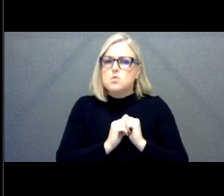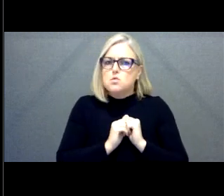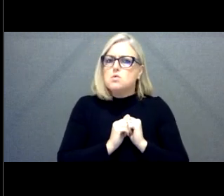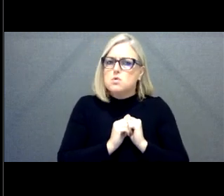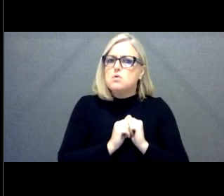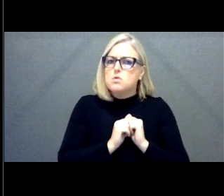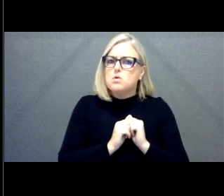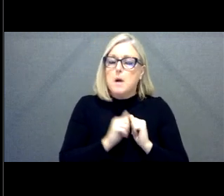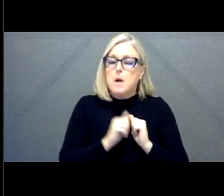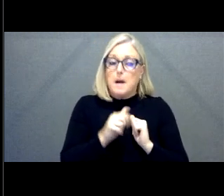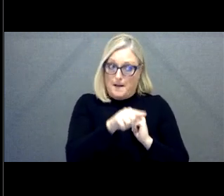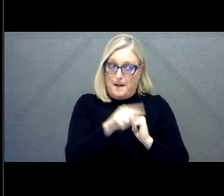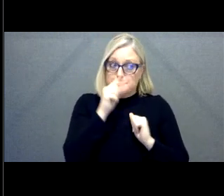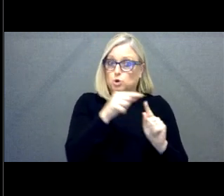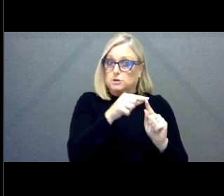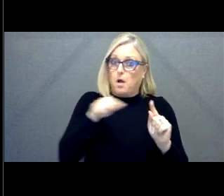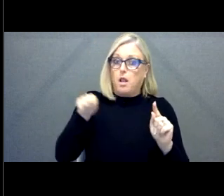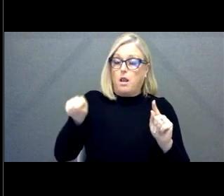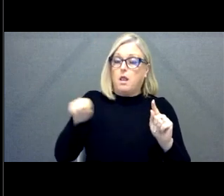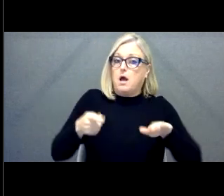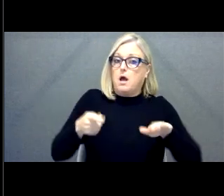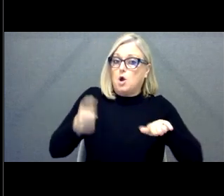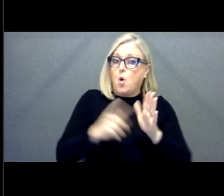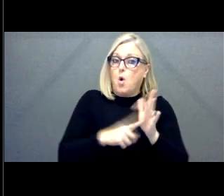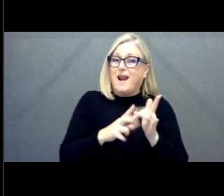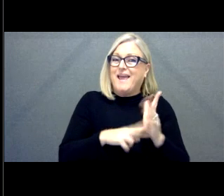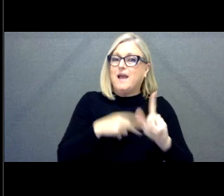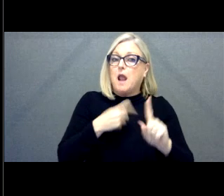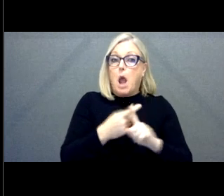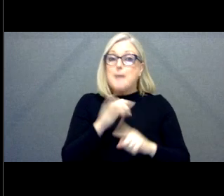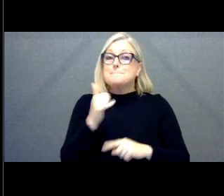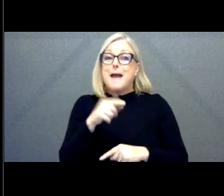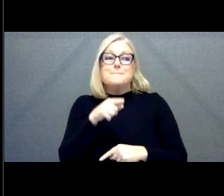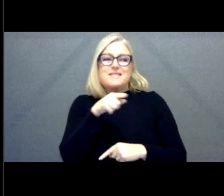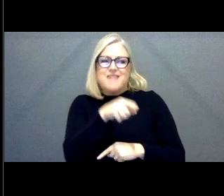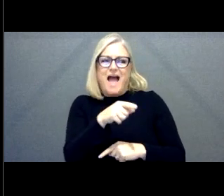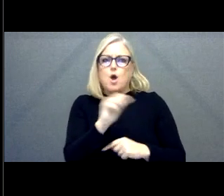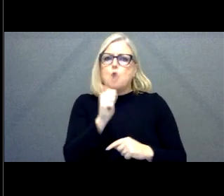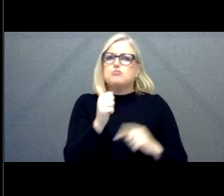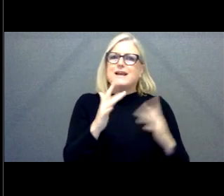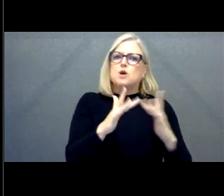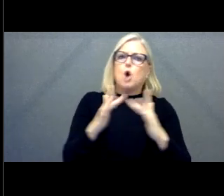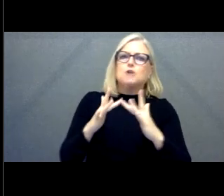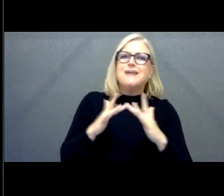already be in contact with all those service ad uh Service delivery providers such as yourselves and